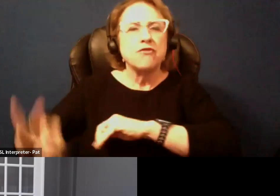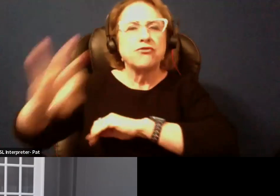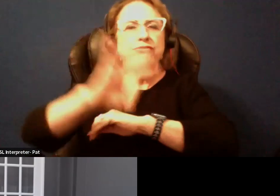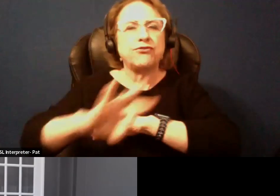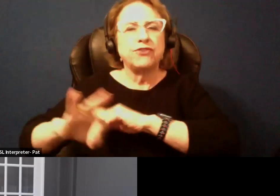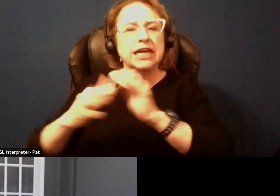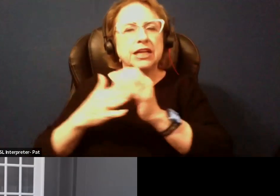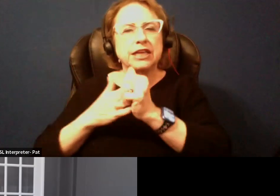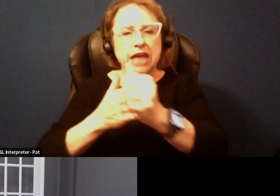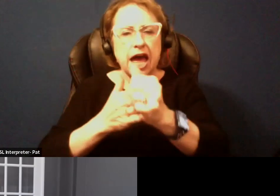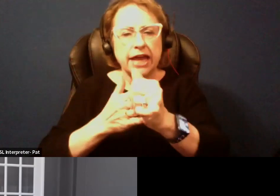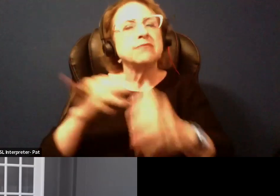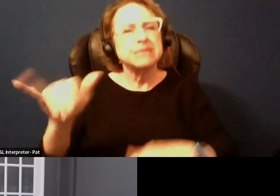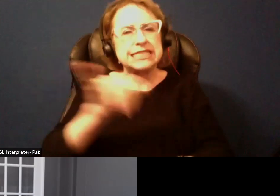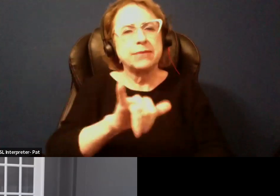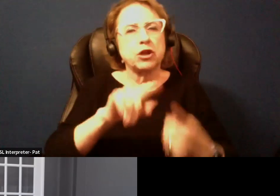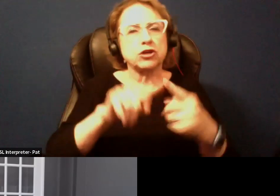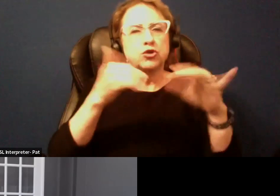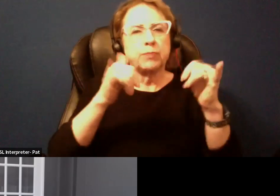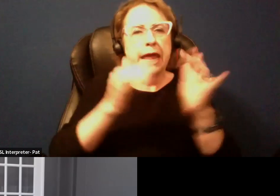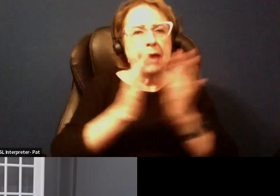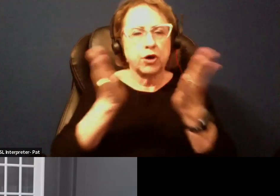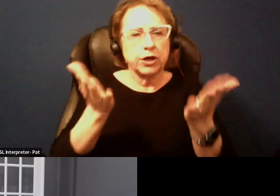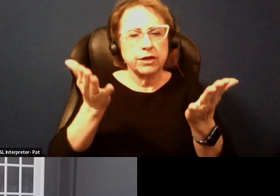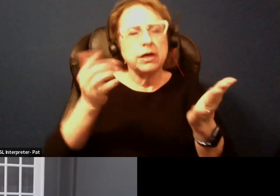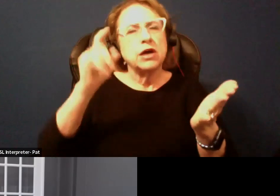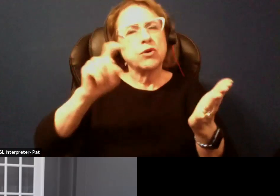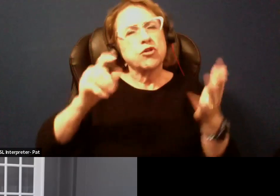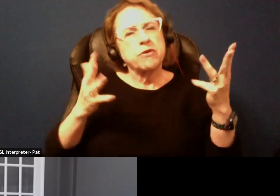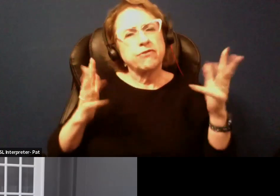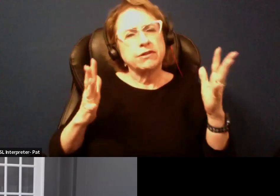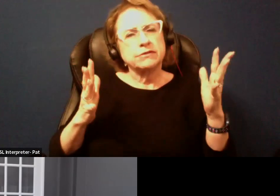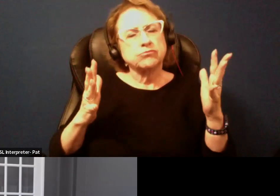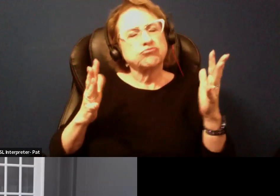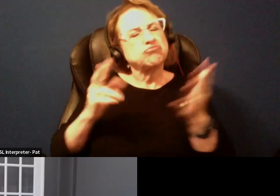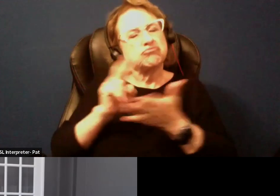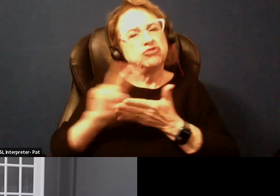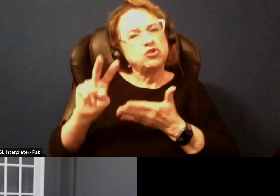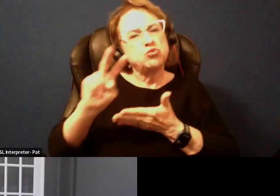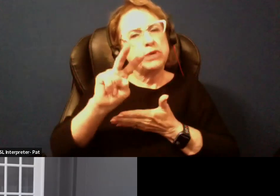and we should have that wrapped up within the next 2 weeks. And so we'll be putting that out.